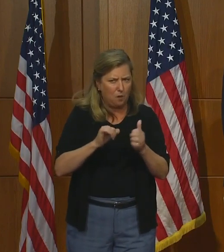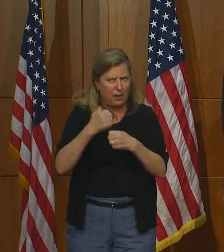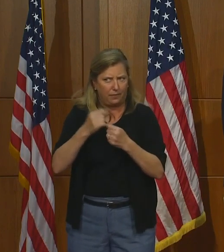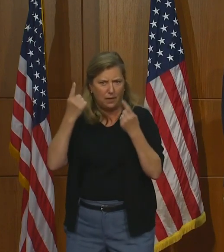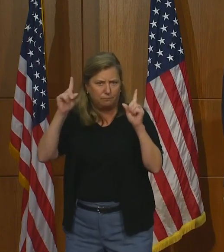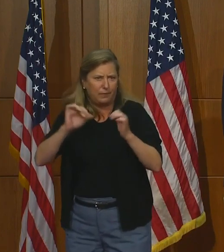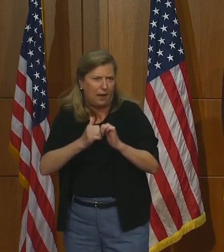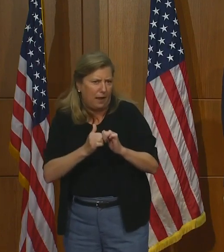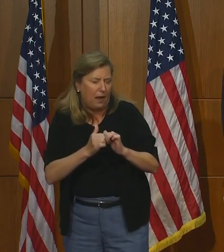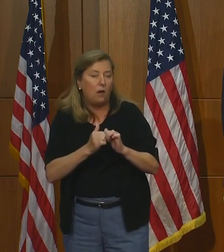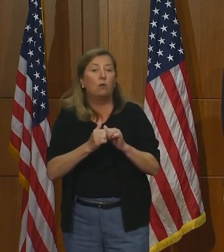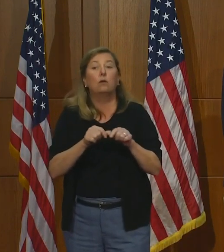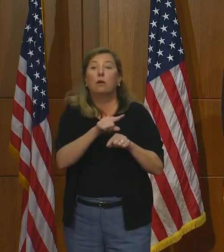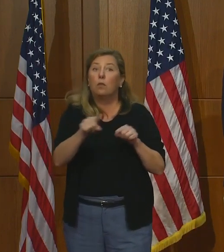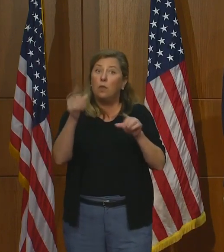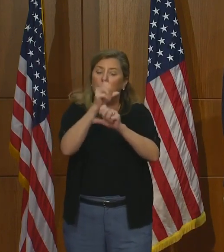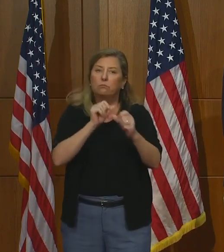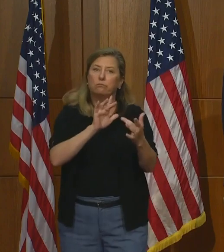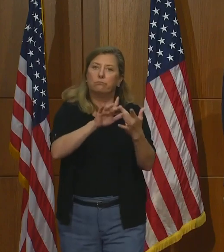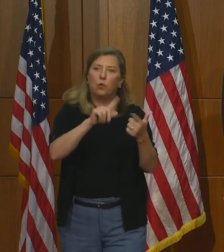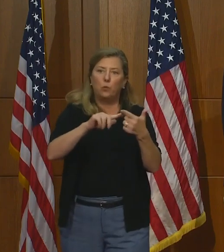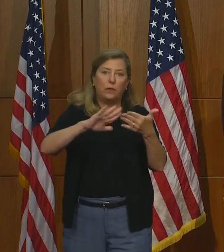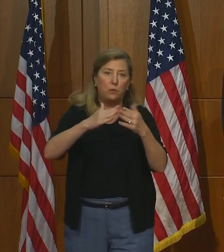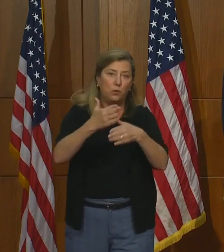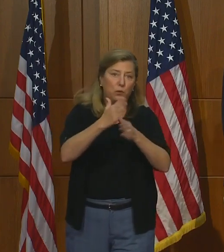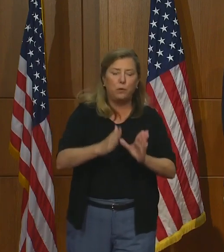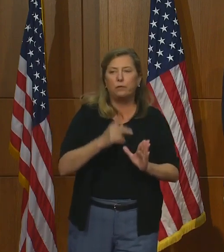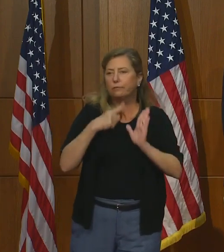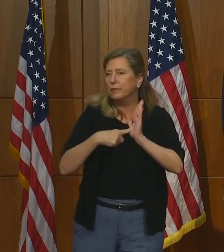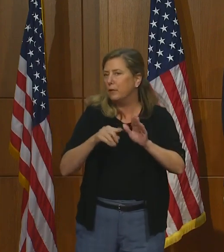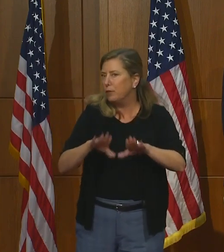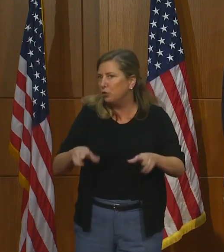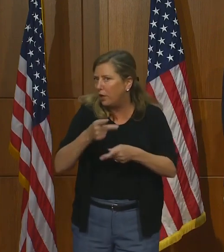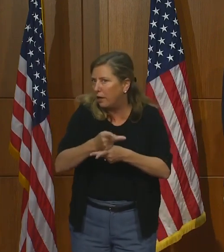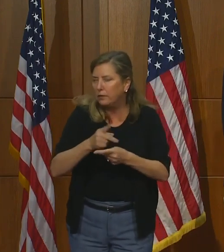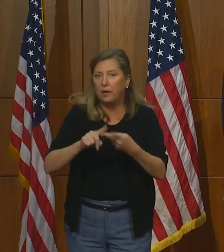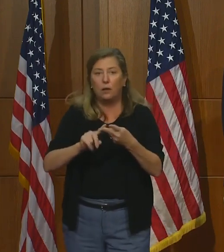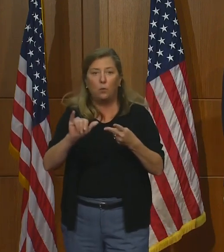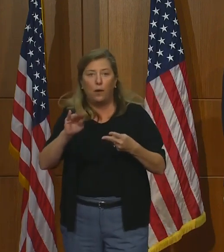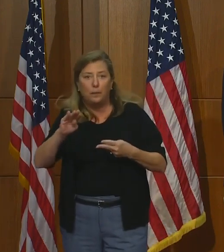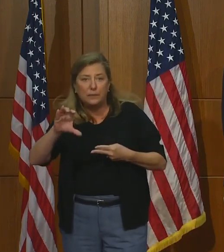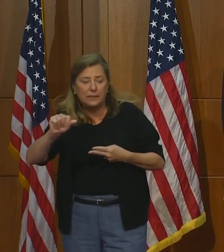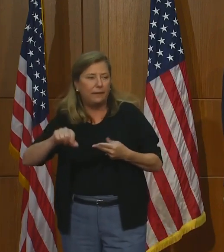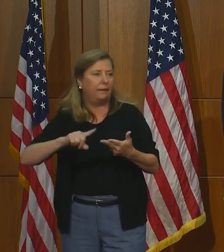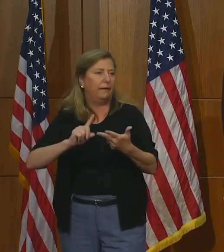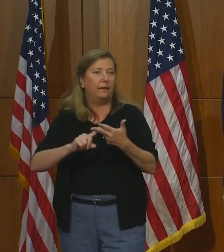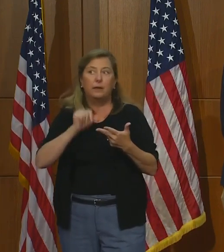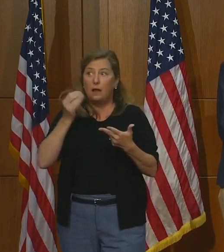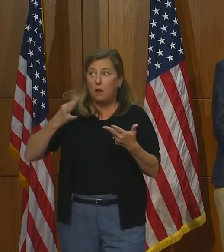OUR SUPERINTENDENT ABOUT HOW TO DO THIS MANY OF OUR SUPERINTENDENTS ARE REACHING